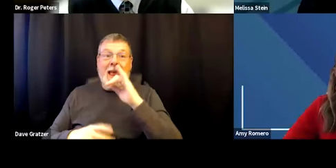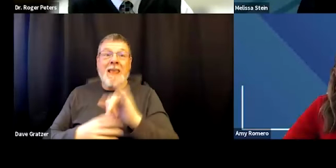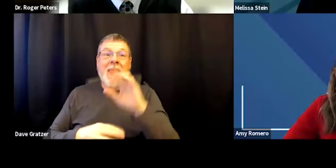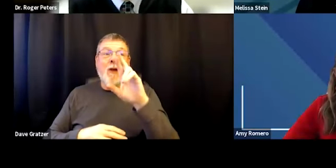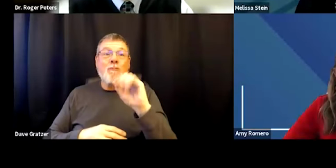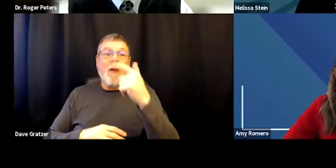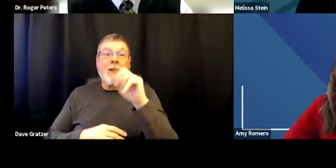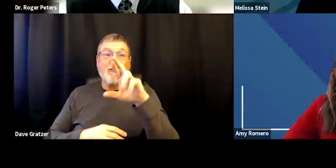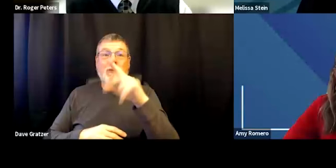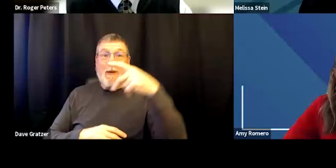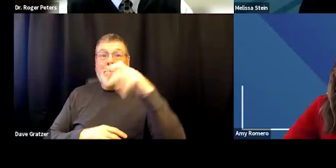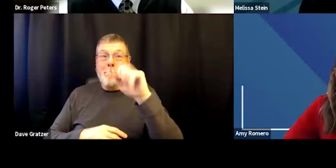and I will introduce him shortly.